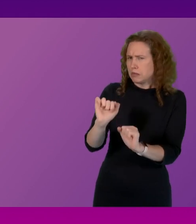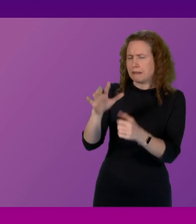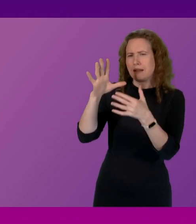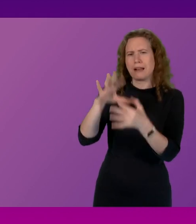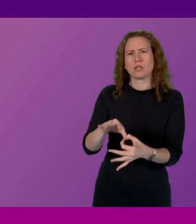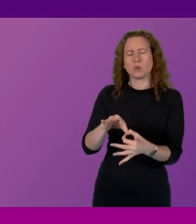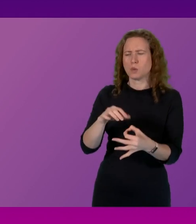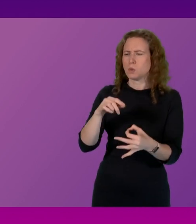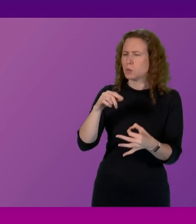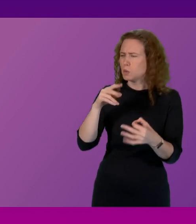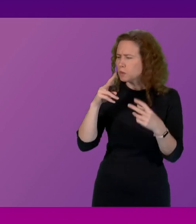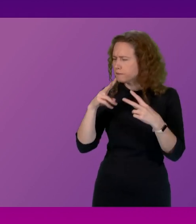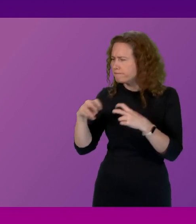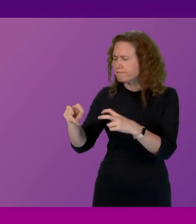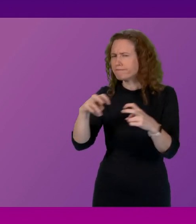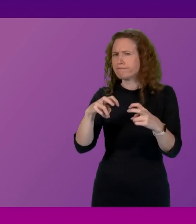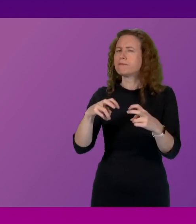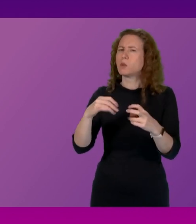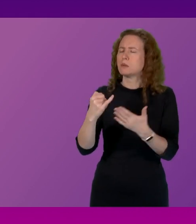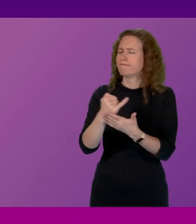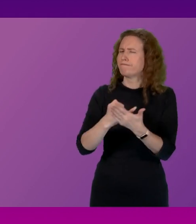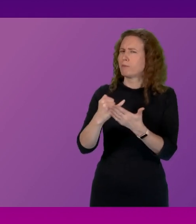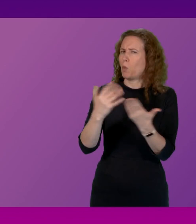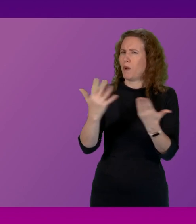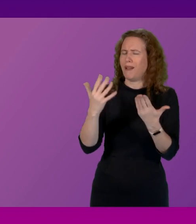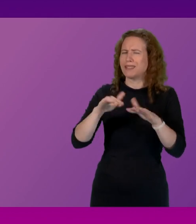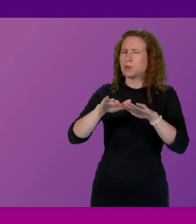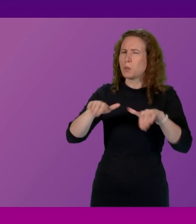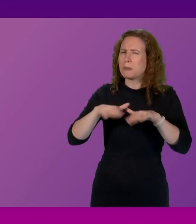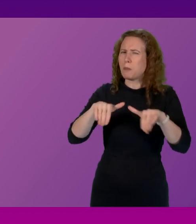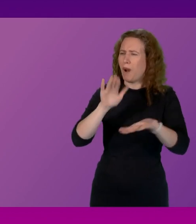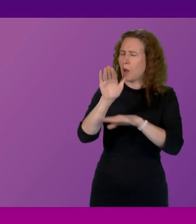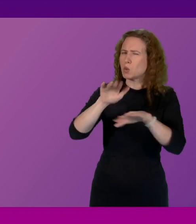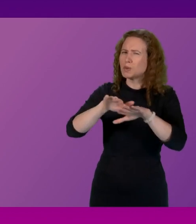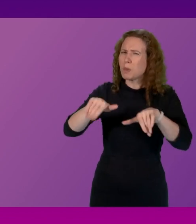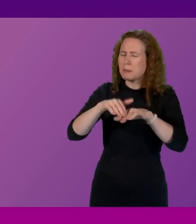to reports of widespread contamination at many of Scotland’s outdoor swimming sites.